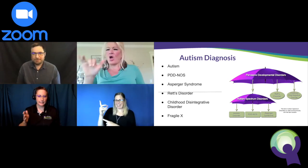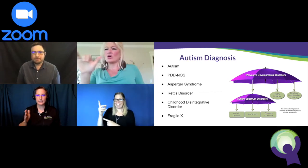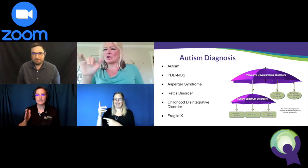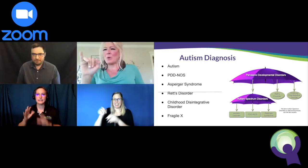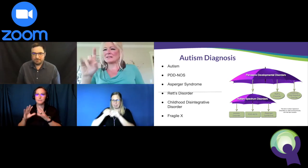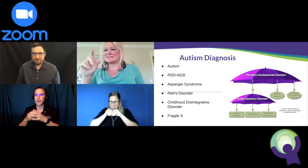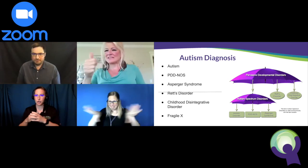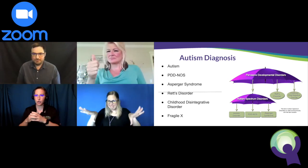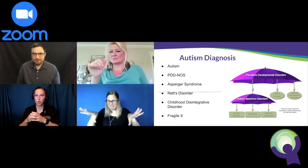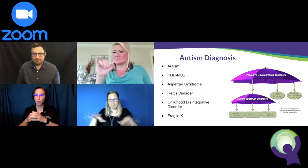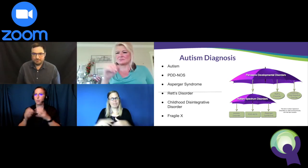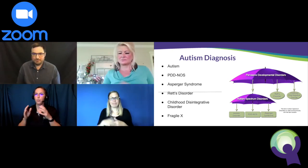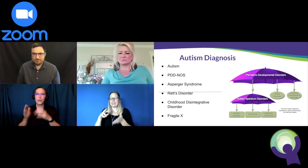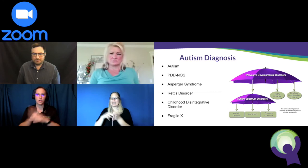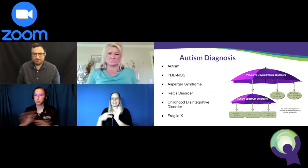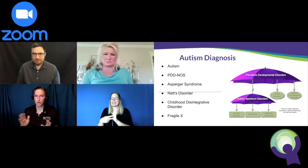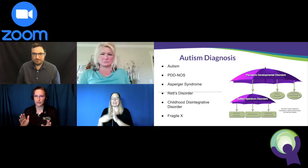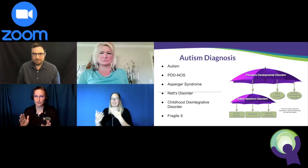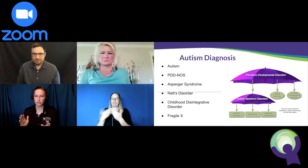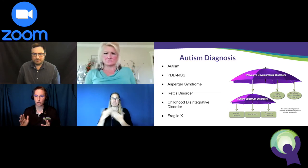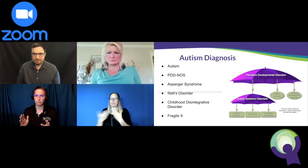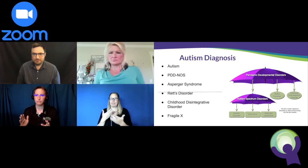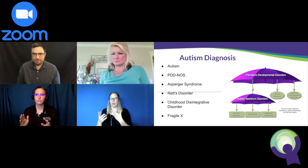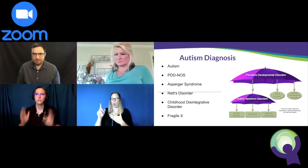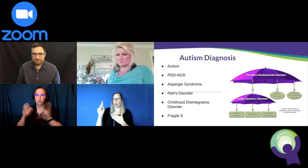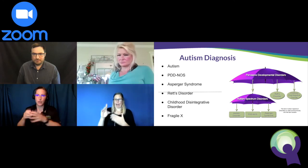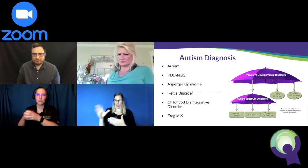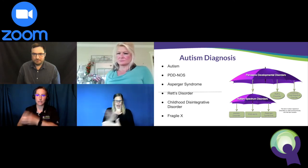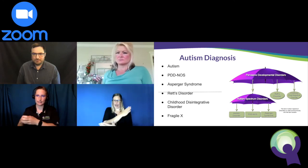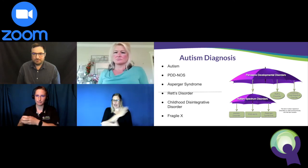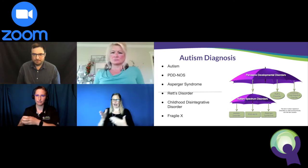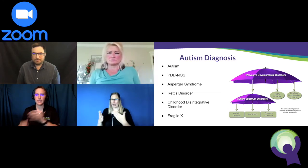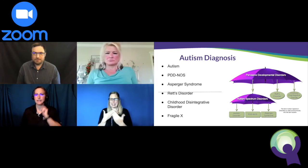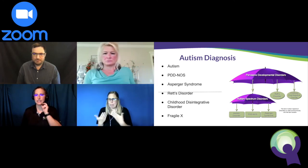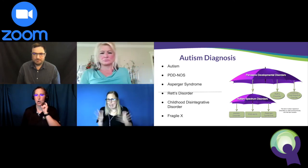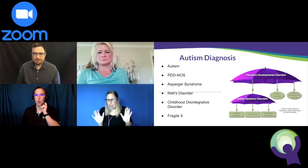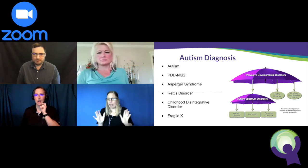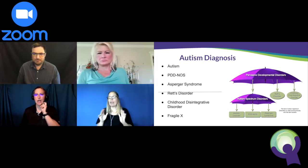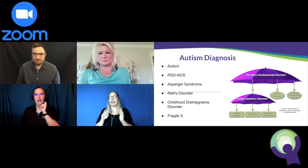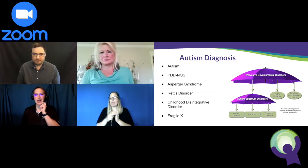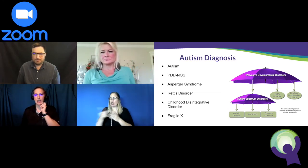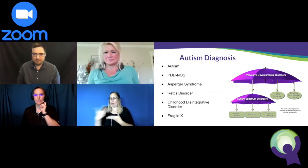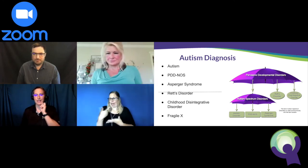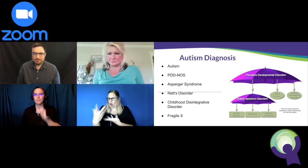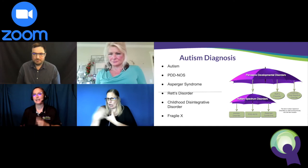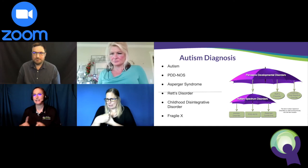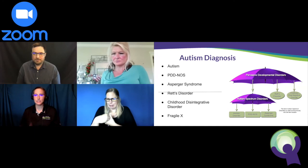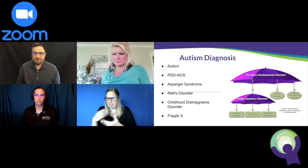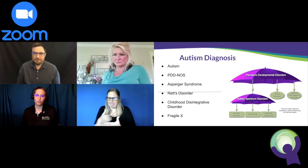it didn't matter where you were on the spectrum, you have autism. And so it made it easier for